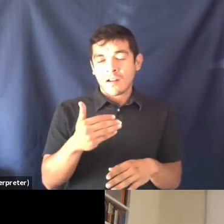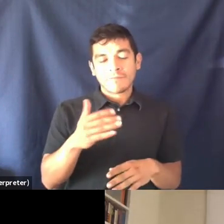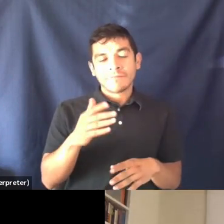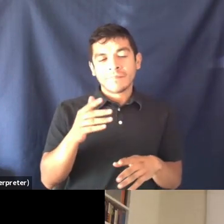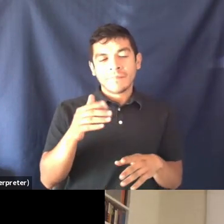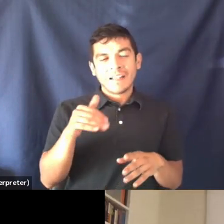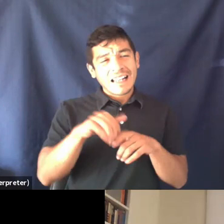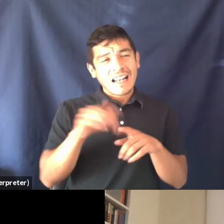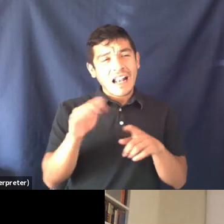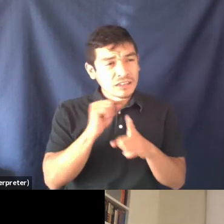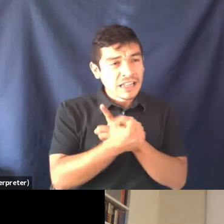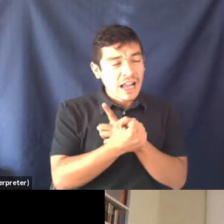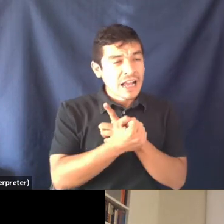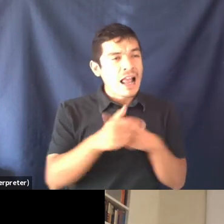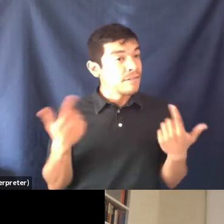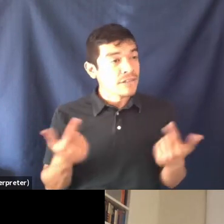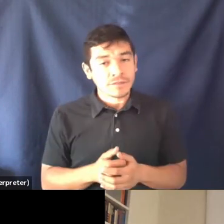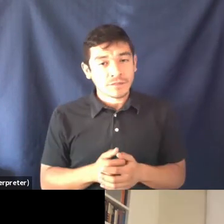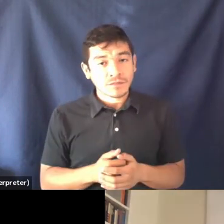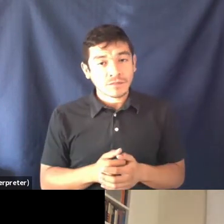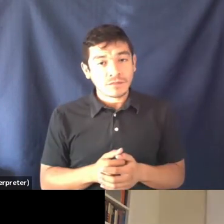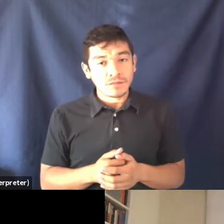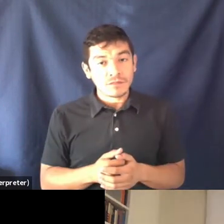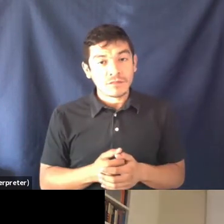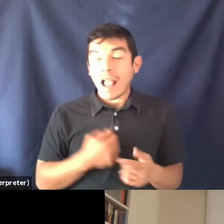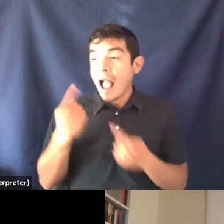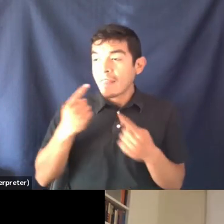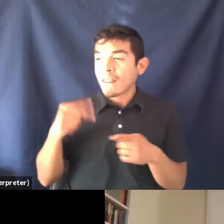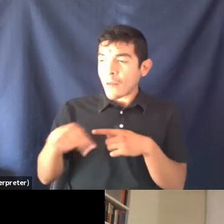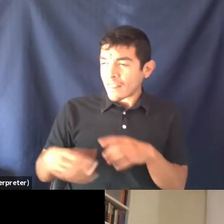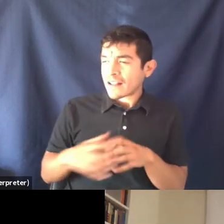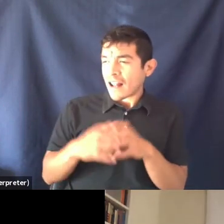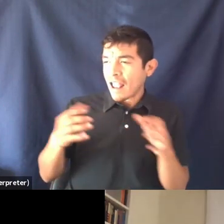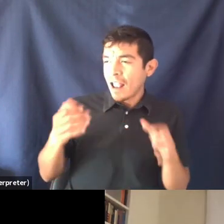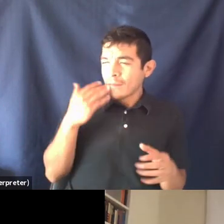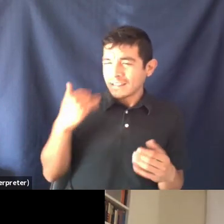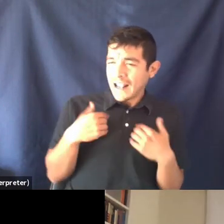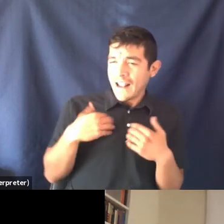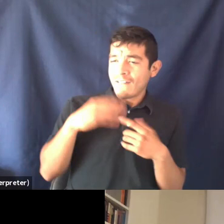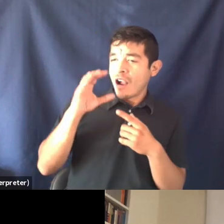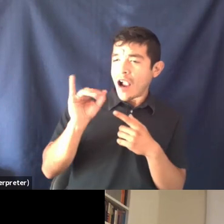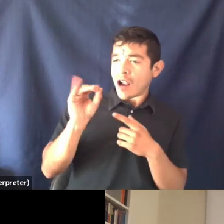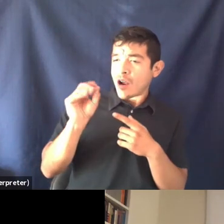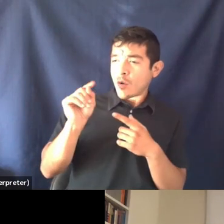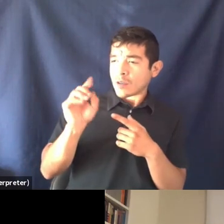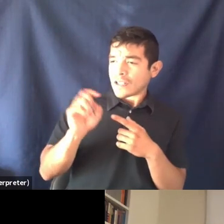It's funny, I think about this a lot. 'Cause we have coyotes where I live and with people are constantly you know, railing about coyotes and I'm always like, well